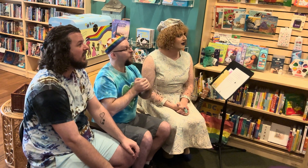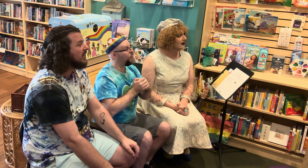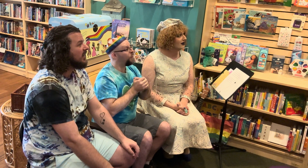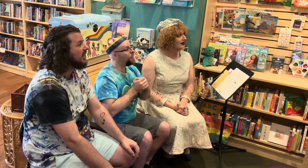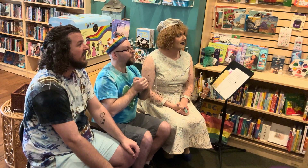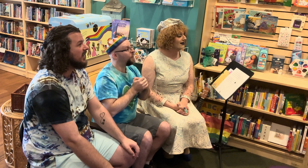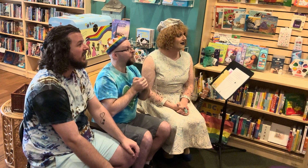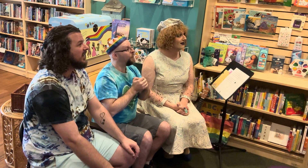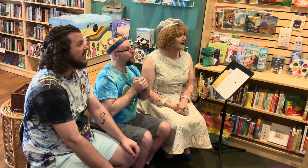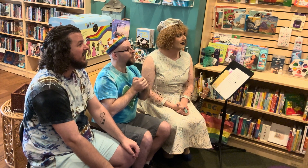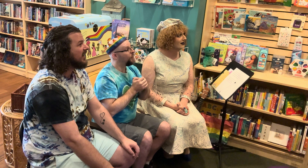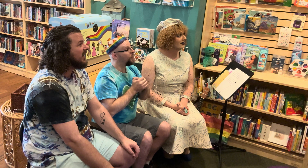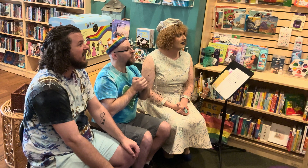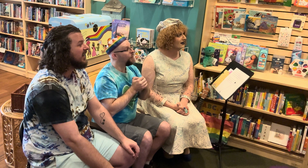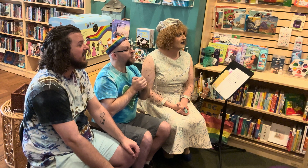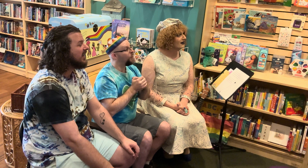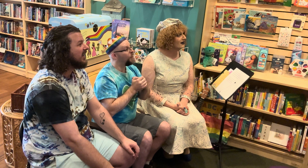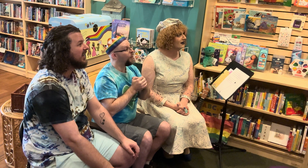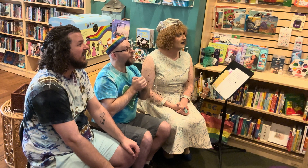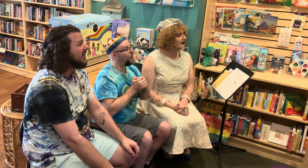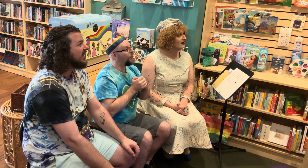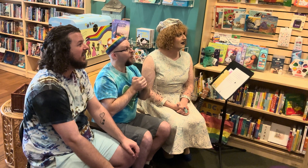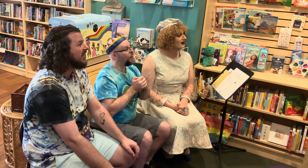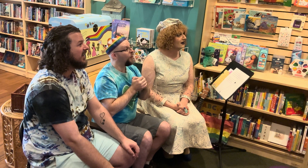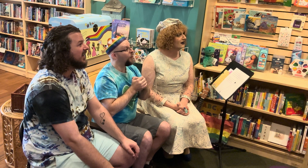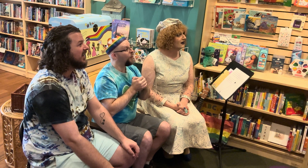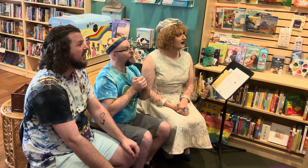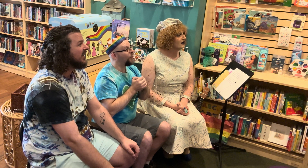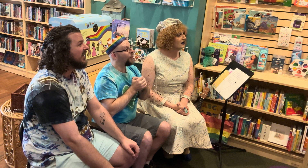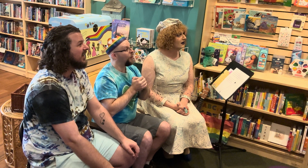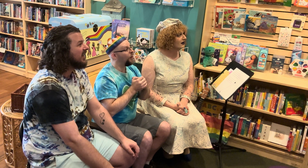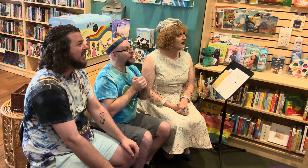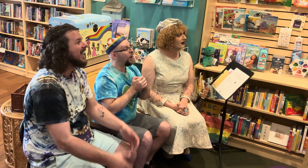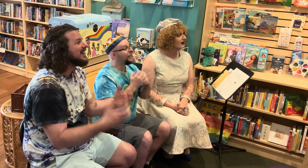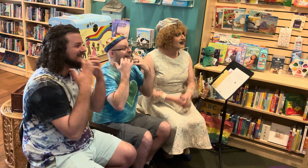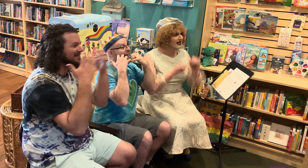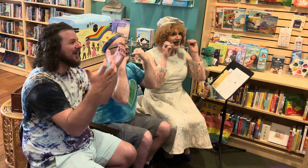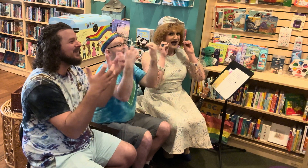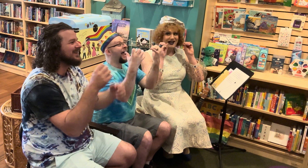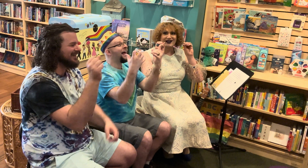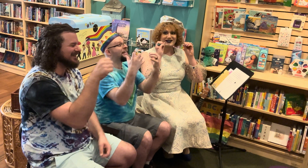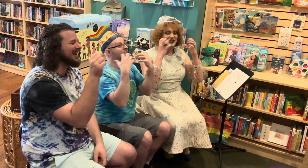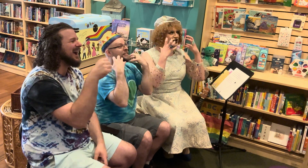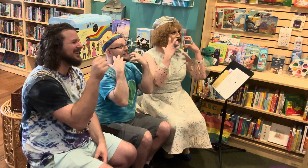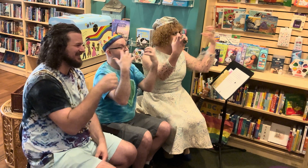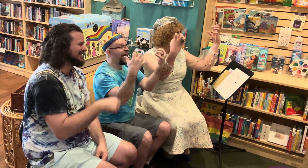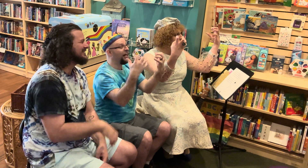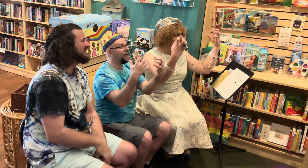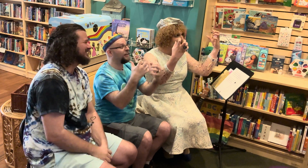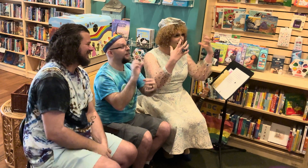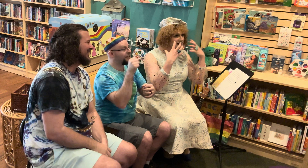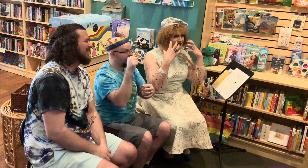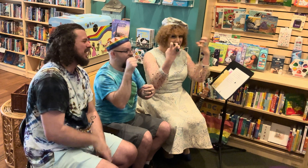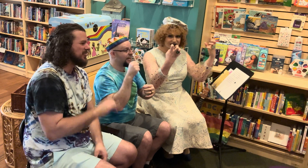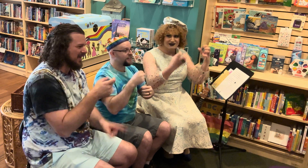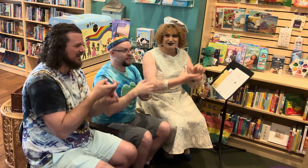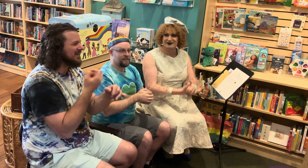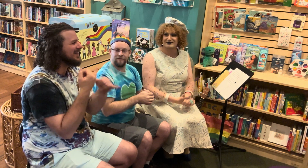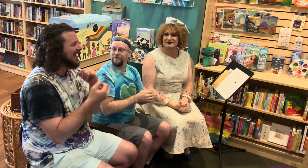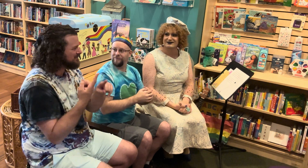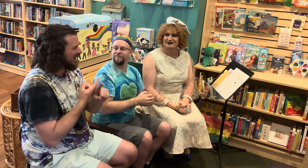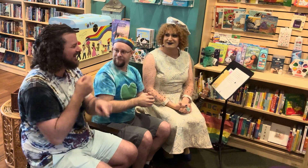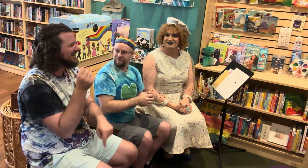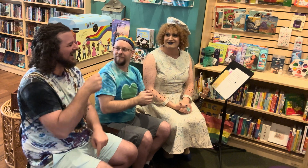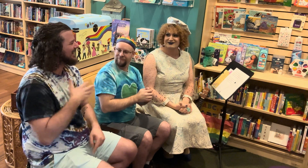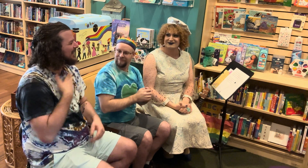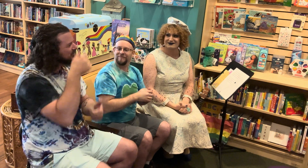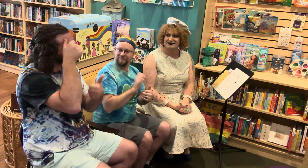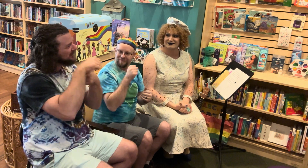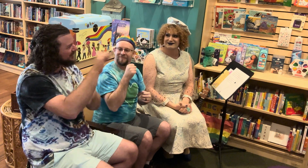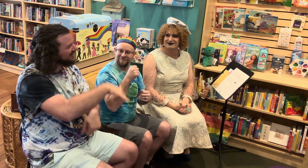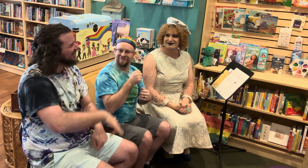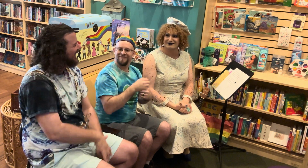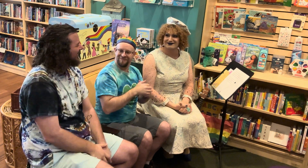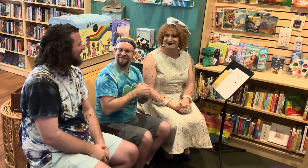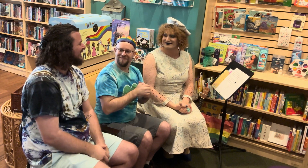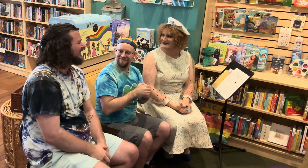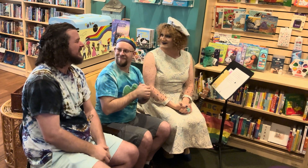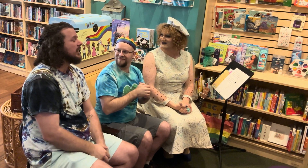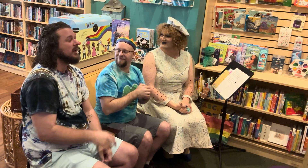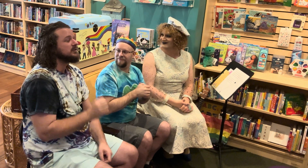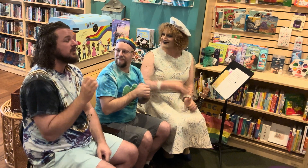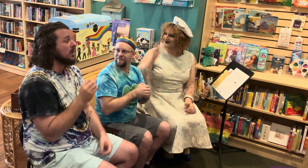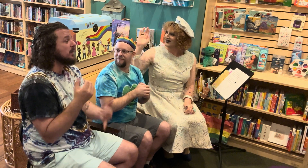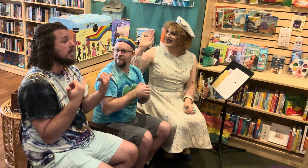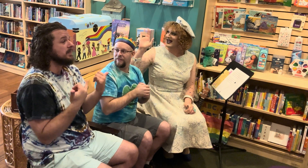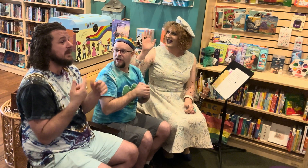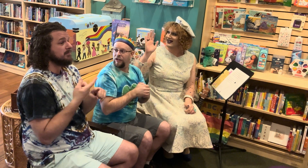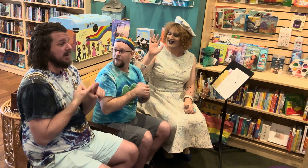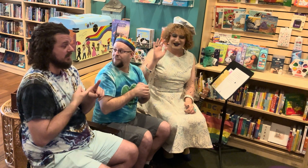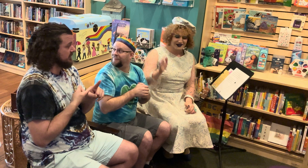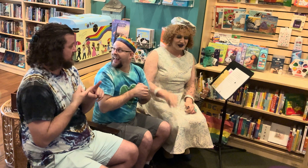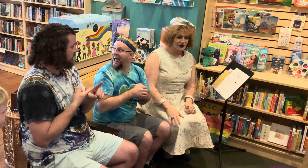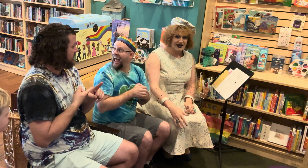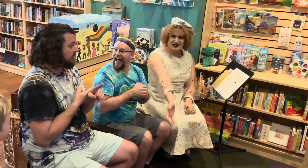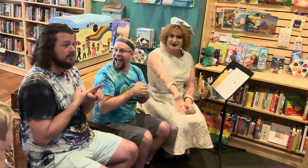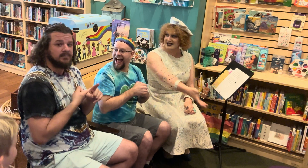Um... Loud! AARON: Yes, Shout or Yell! ZAE: That was from last month. I'm happy you remember that! CALI: Hi! Go ahead and come and